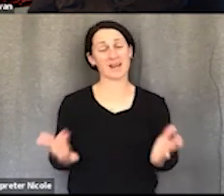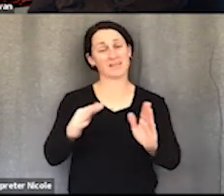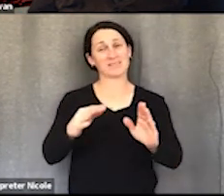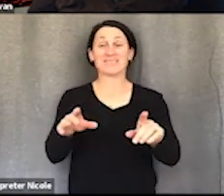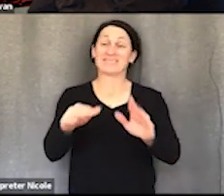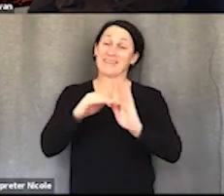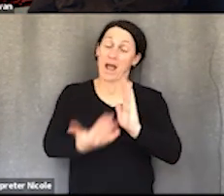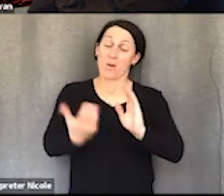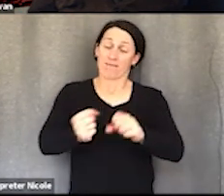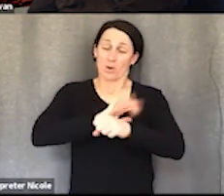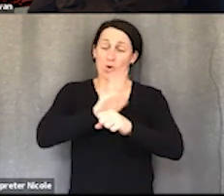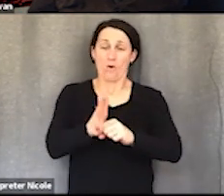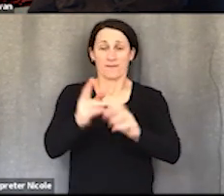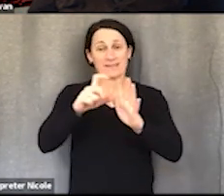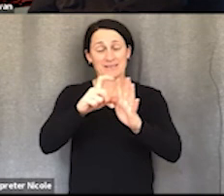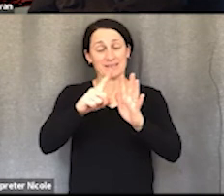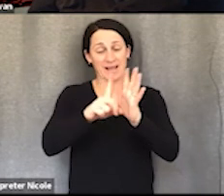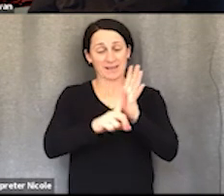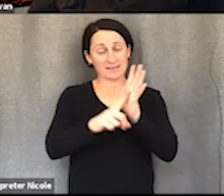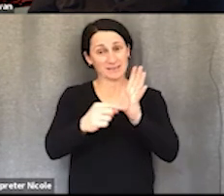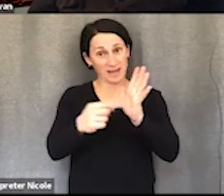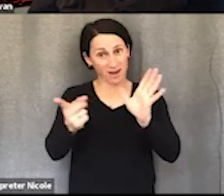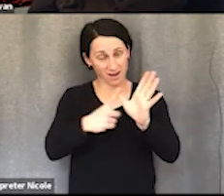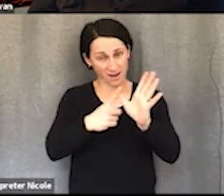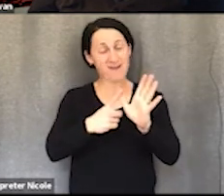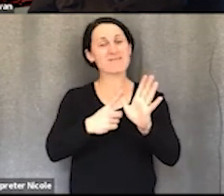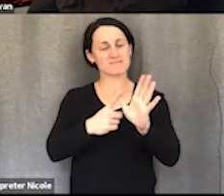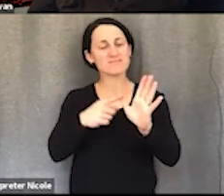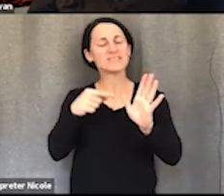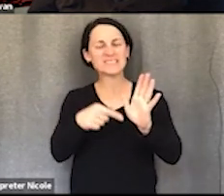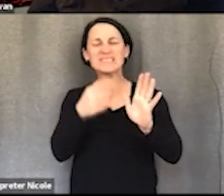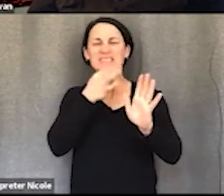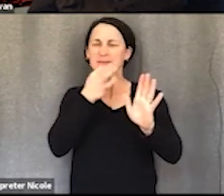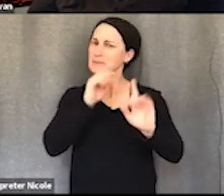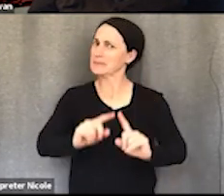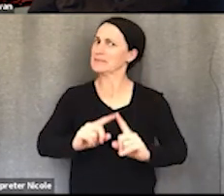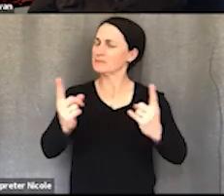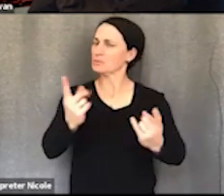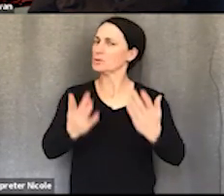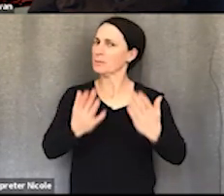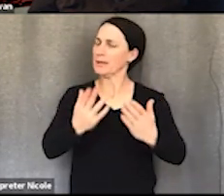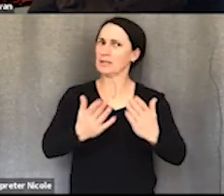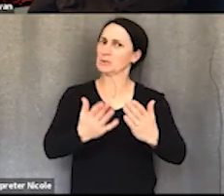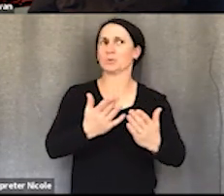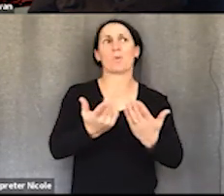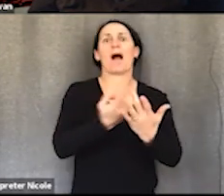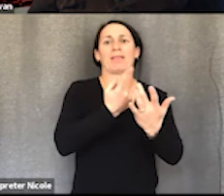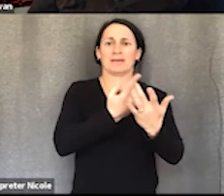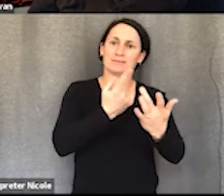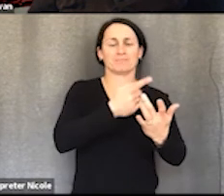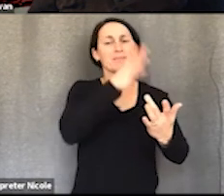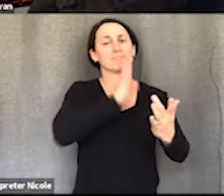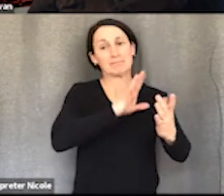different sort of attributes, I think we need to really stay vigilant and put safety of